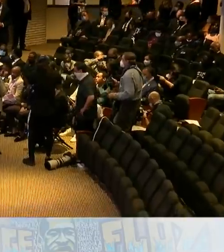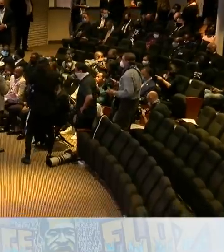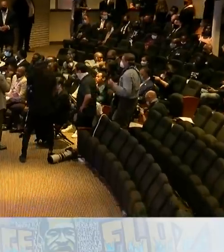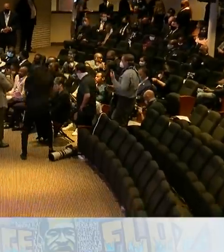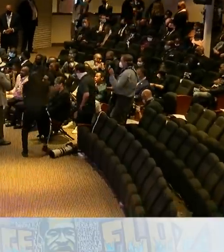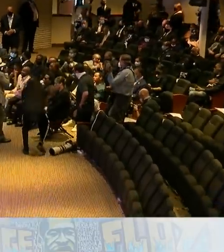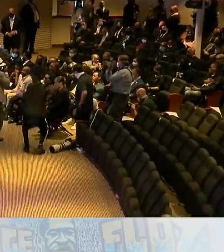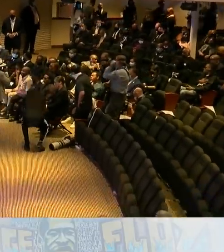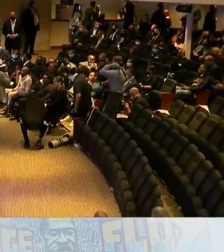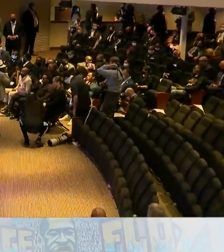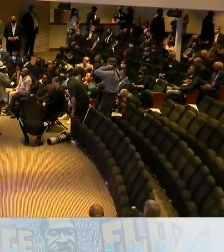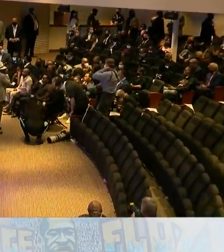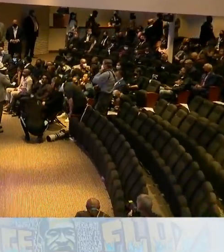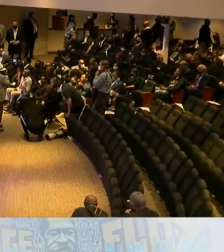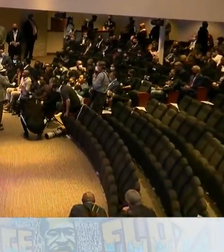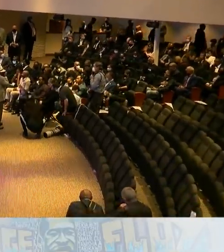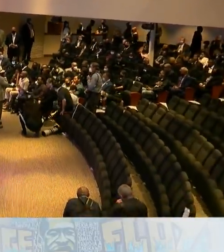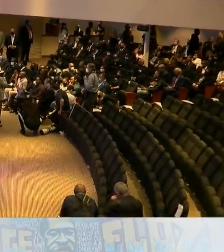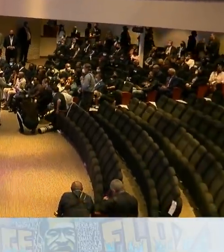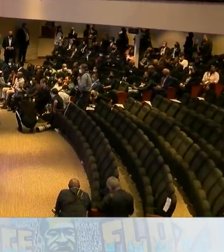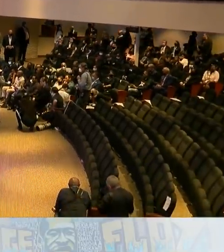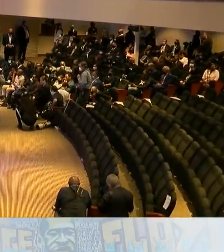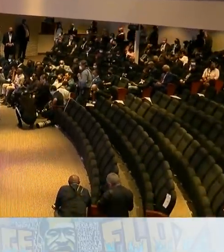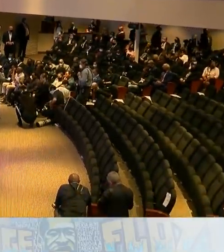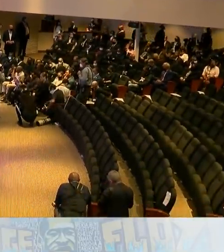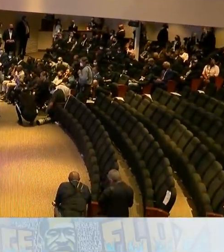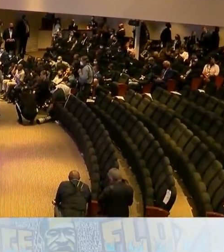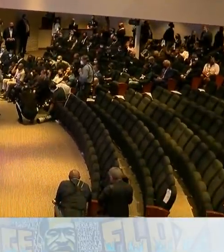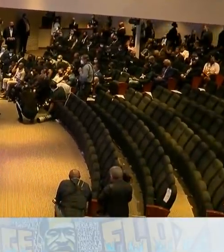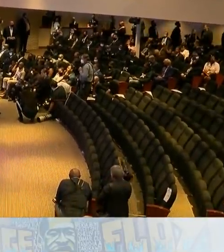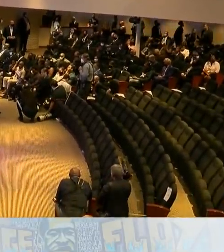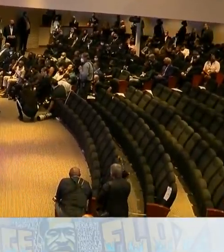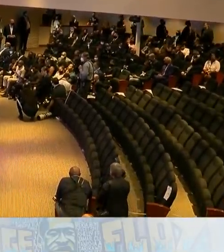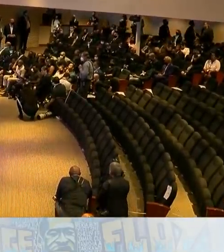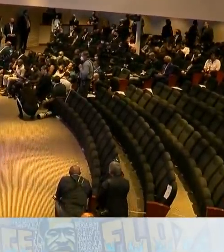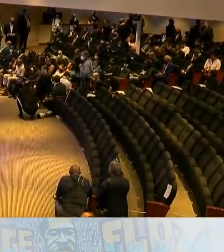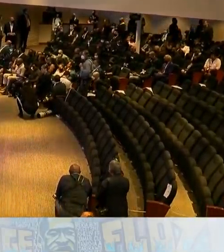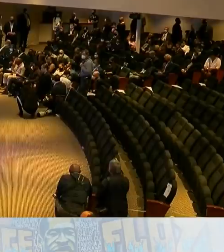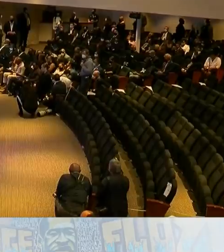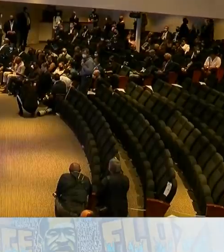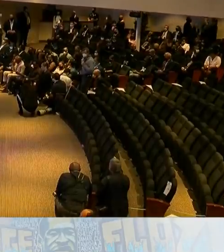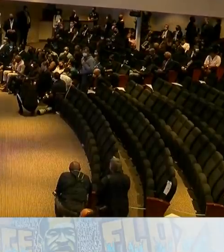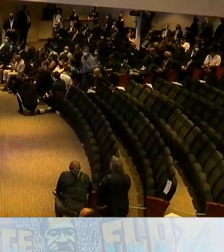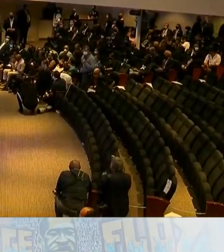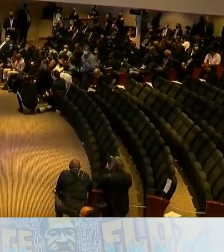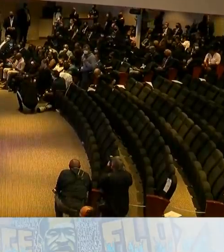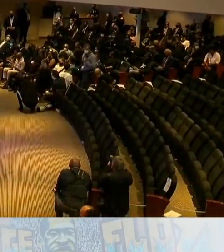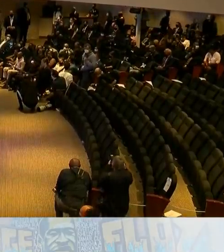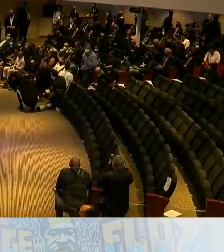THAT'S WHY I'M SAFE